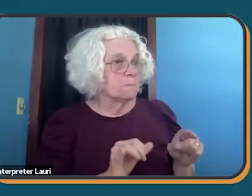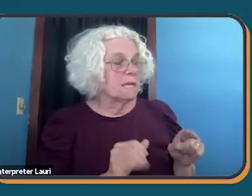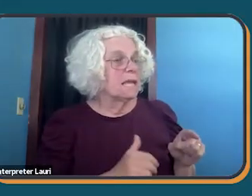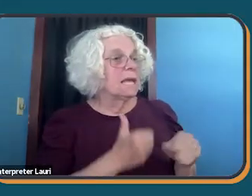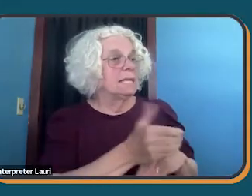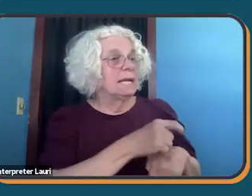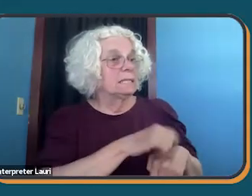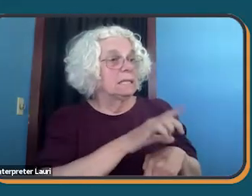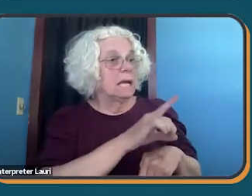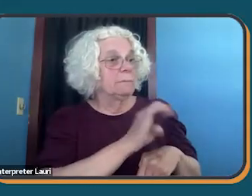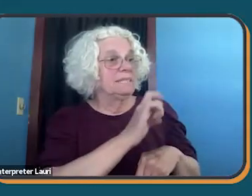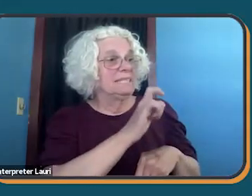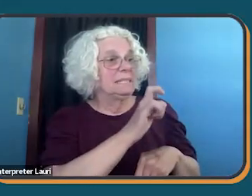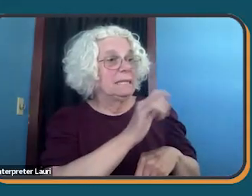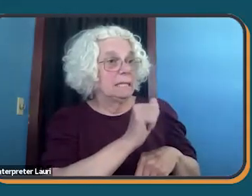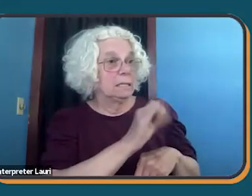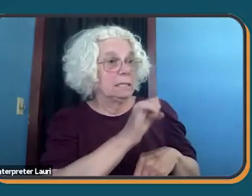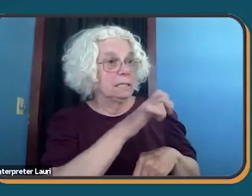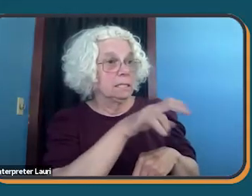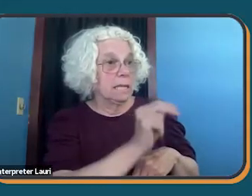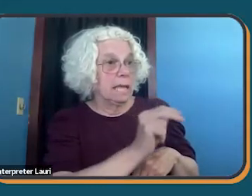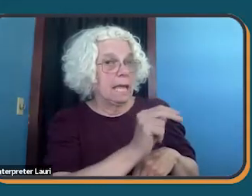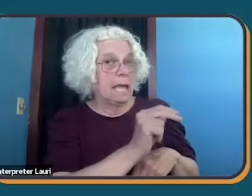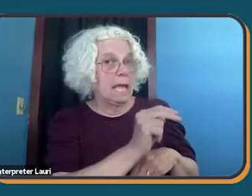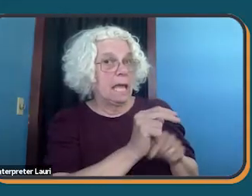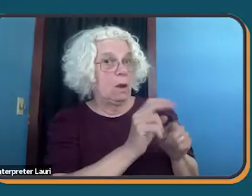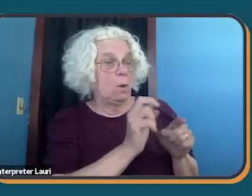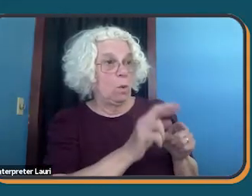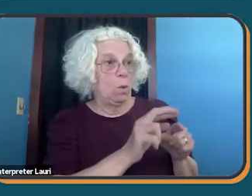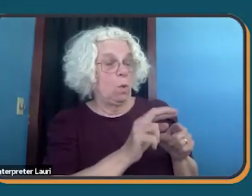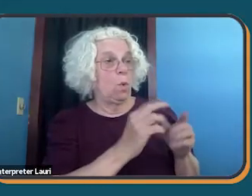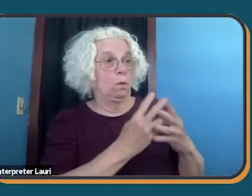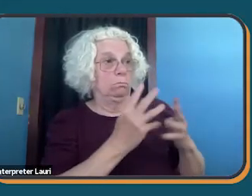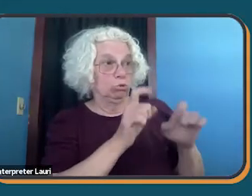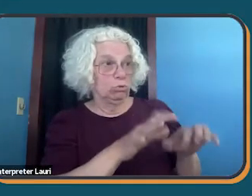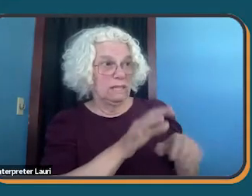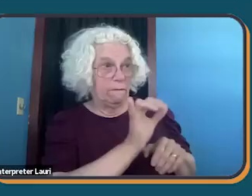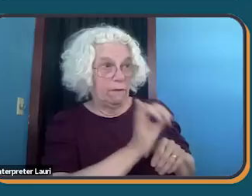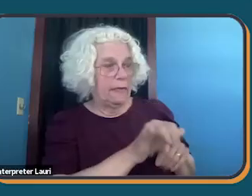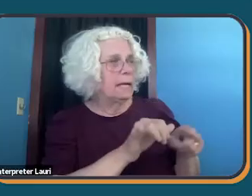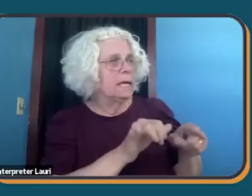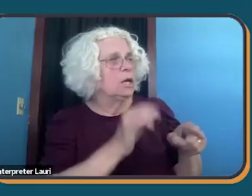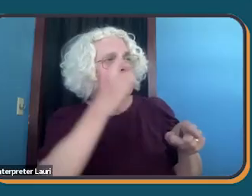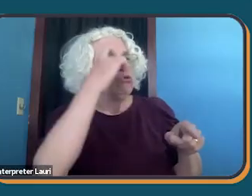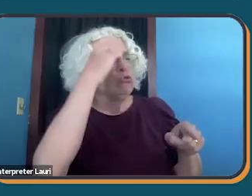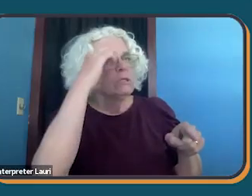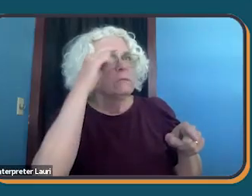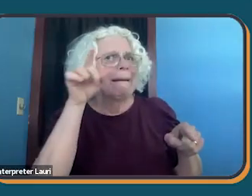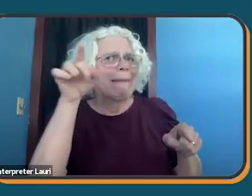or get this osteoporosis screening what do you think some of the obstacles might be?